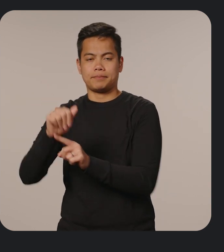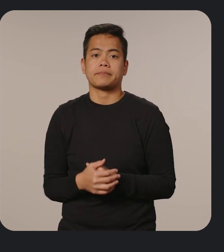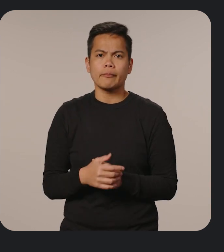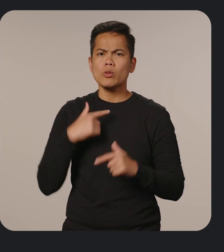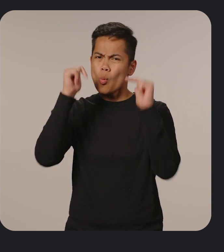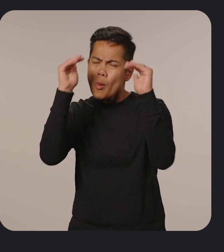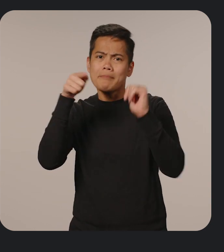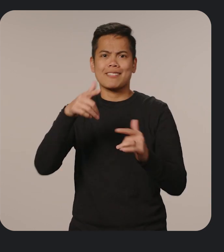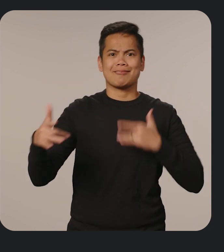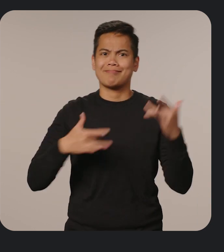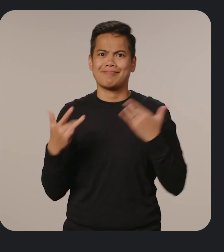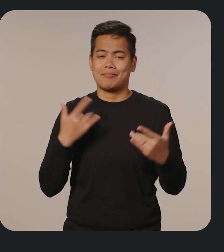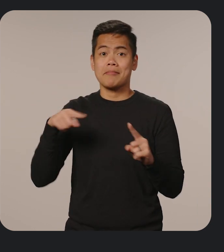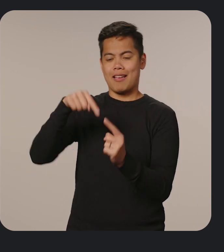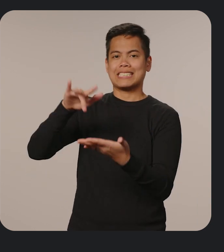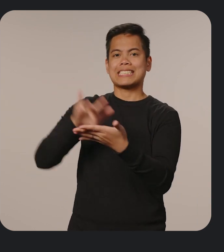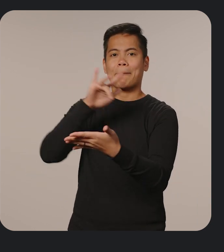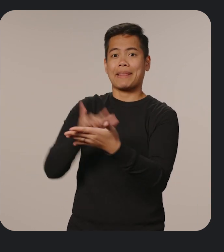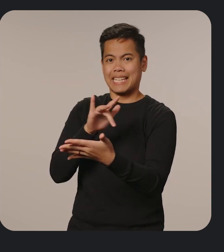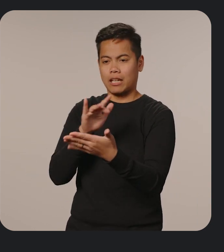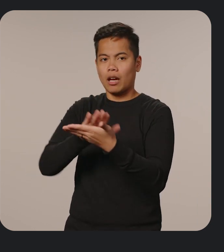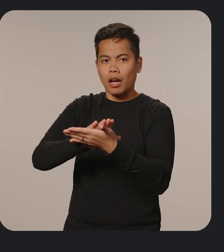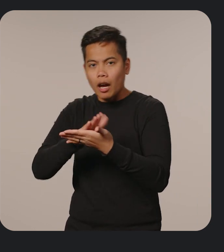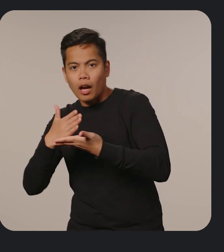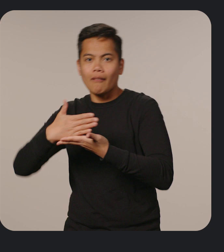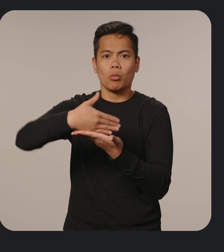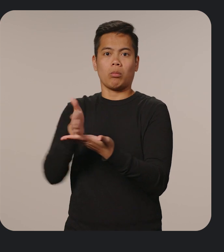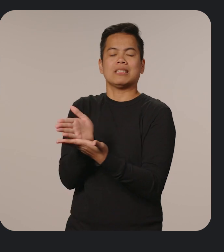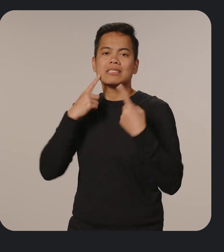and foldable release announcements. To help you make apps for tablets and foldables,